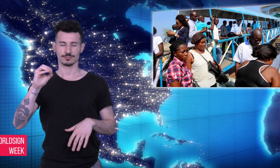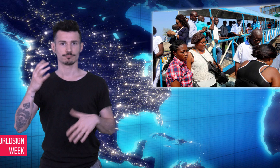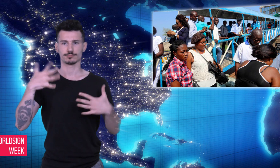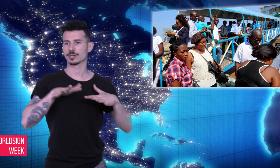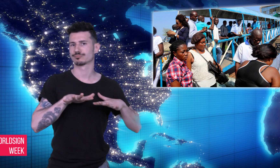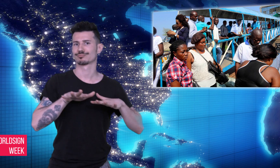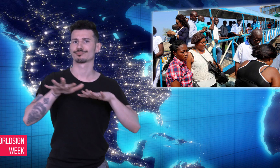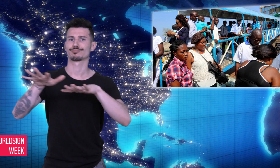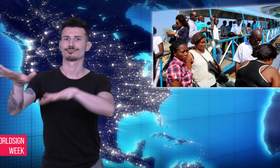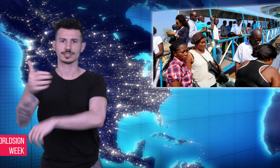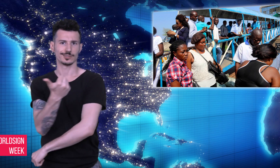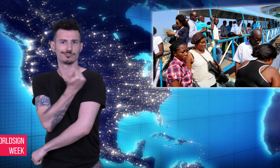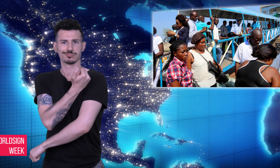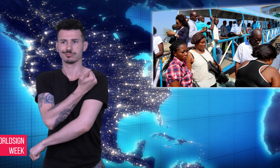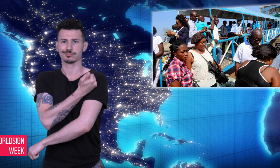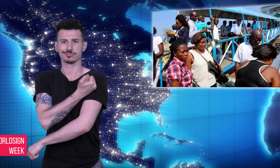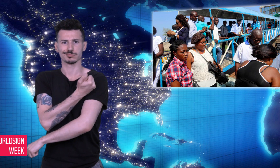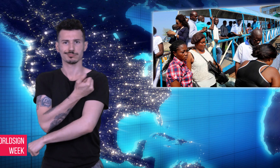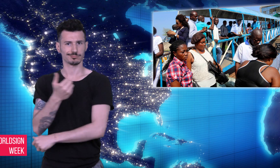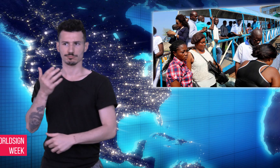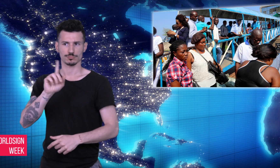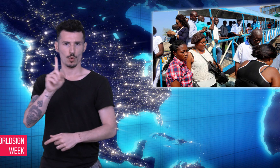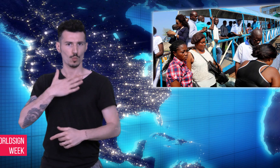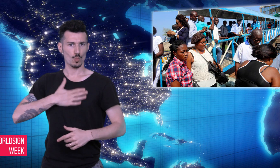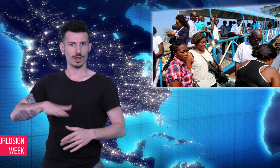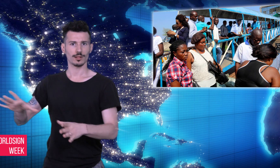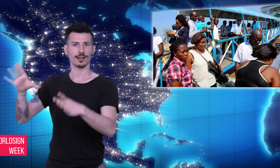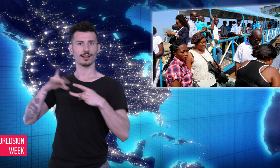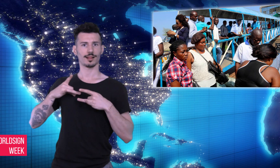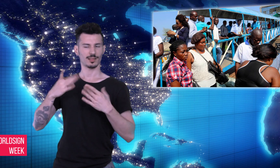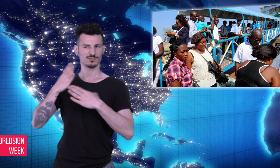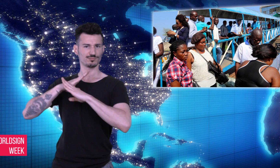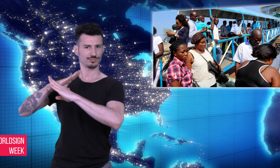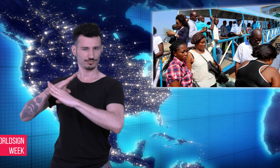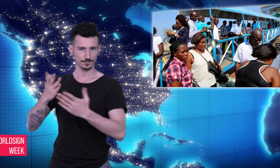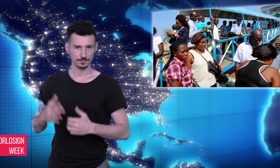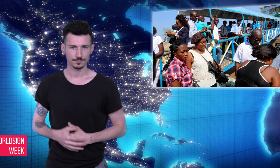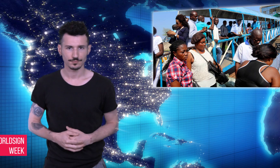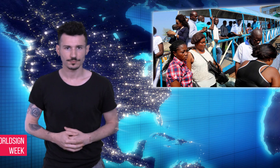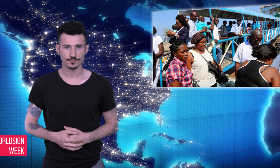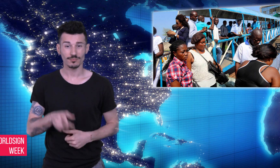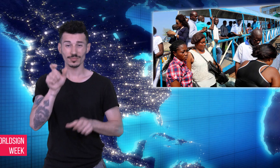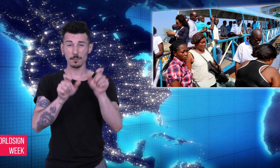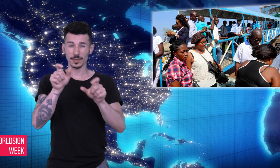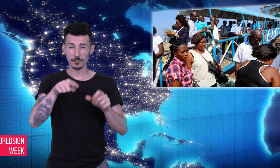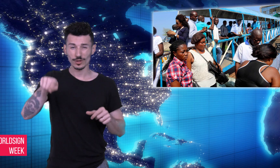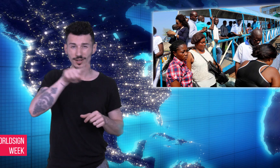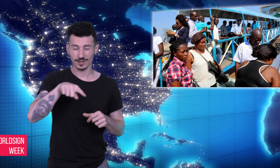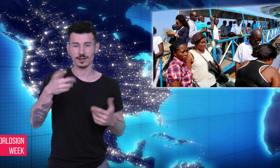the virus, the country’s health ministry said last Thursday. Many of